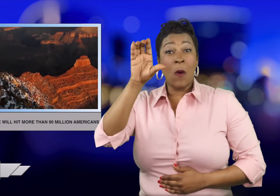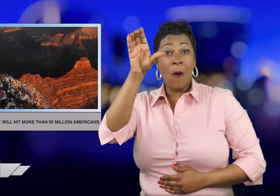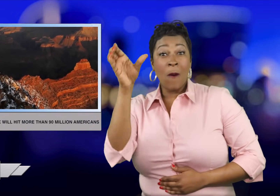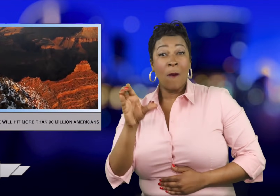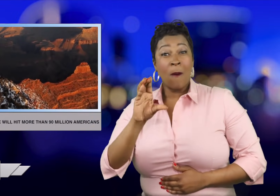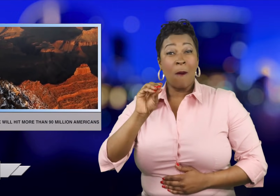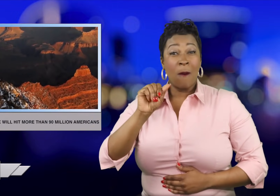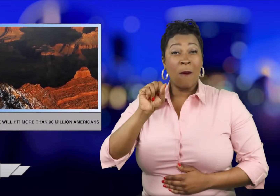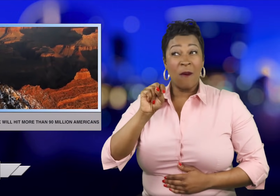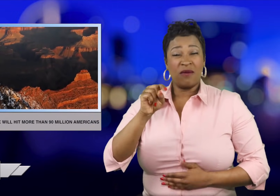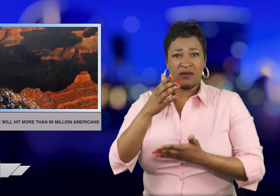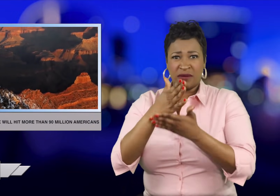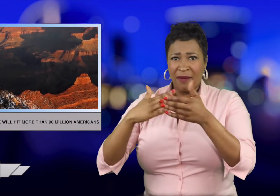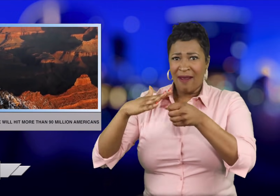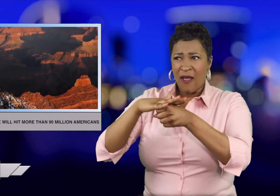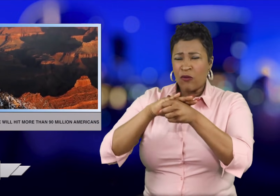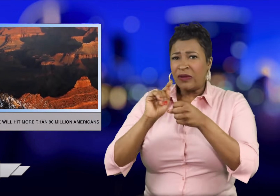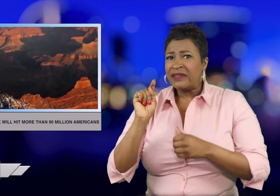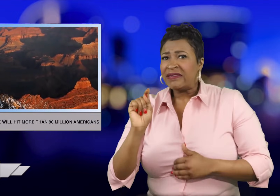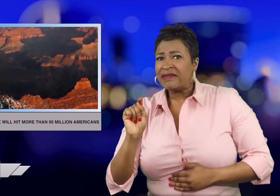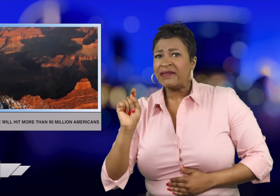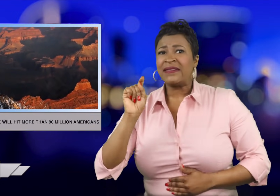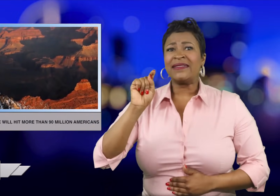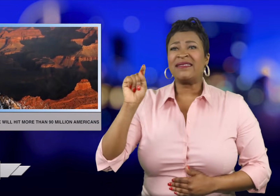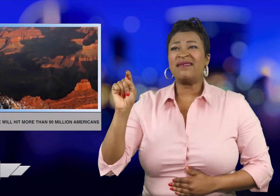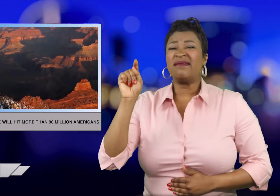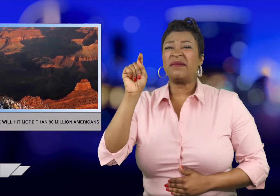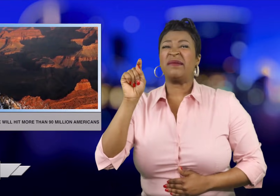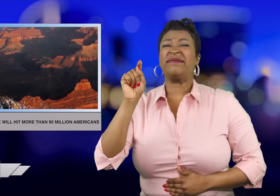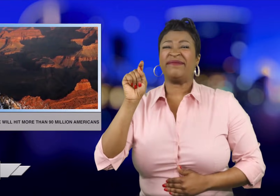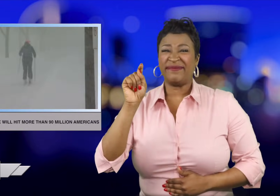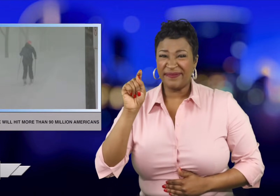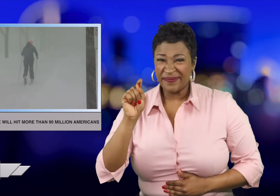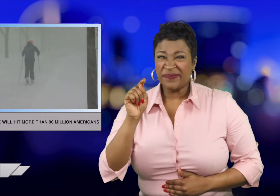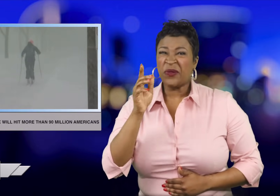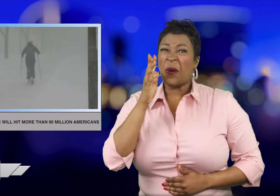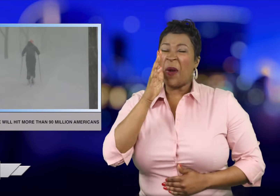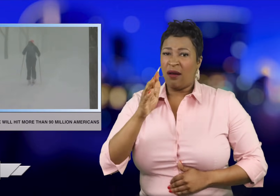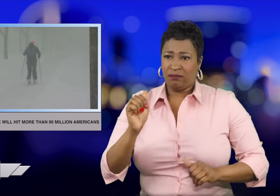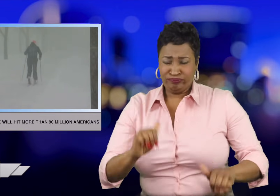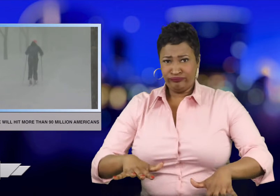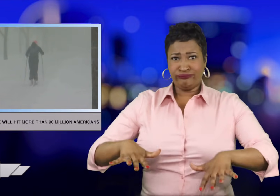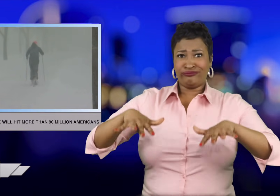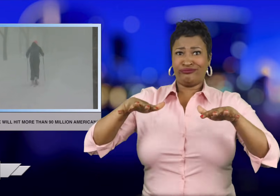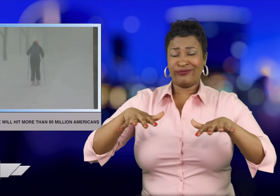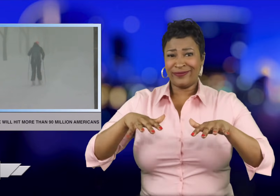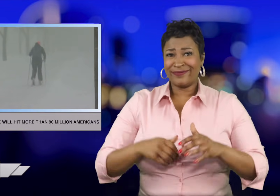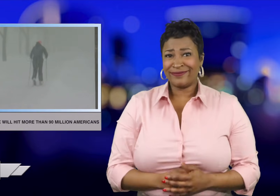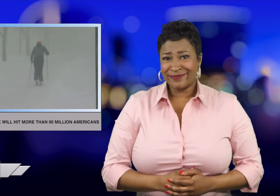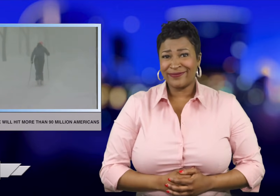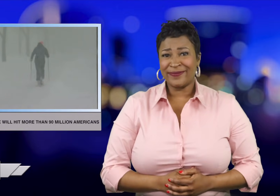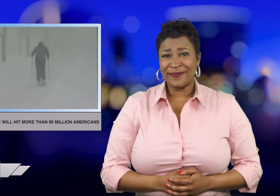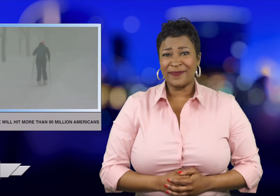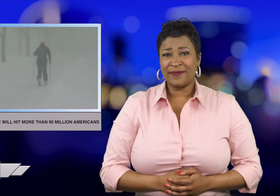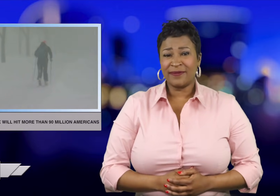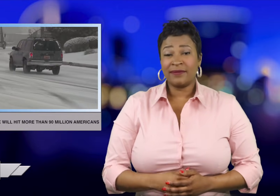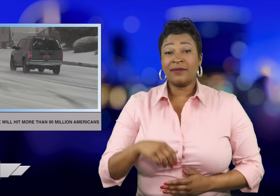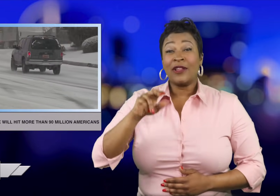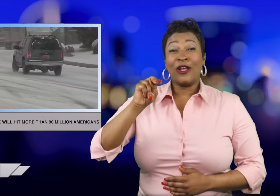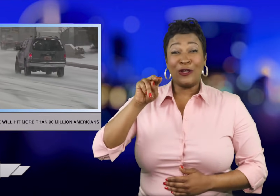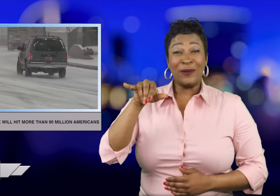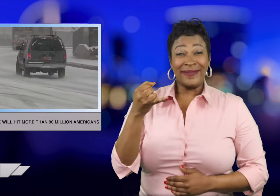Other parts of the East Coast are also going to get pounded.